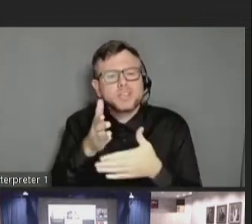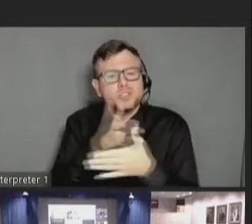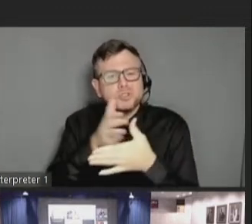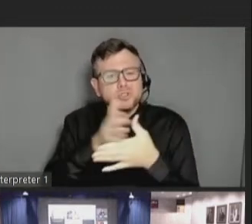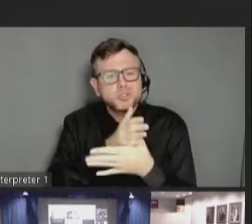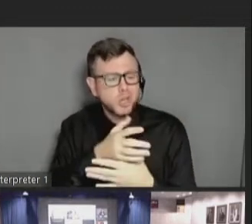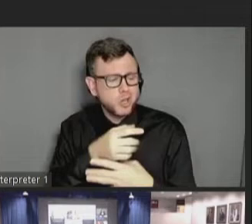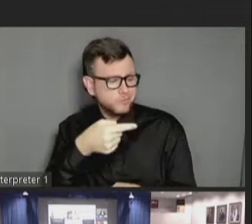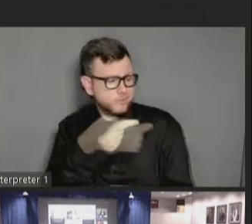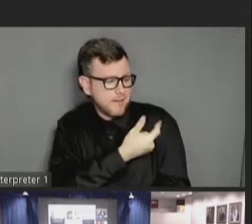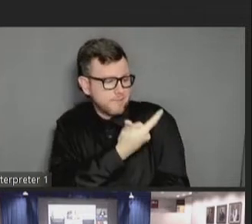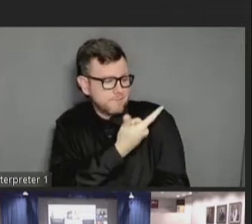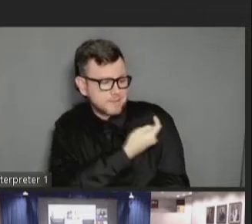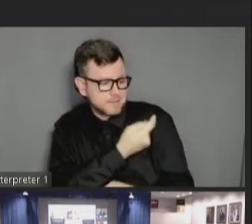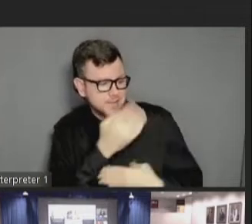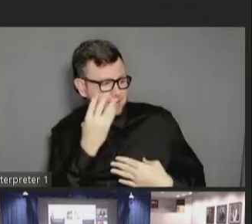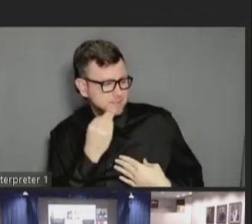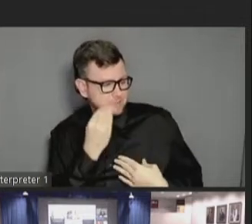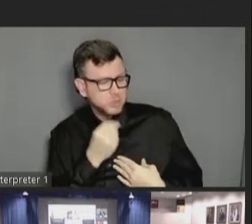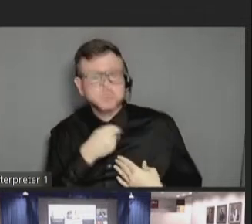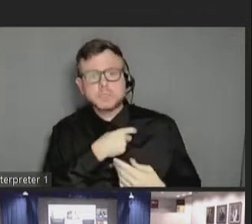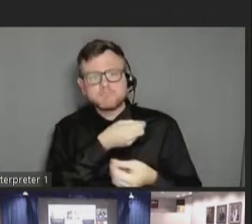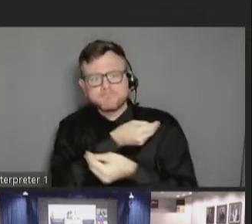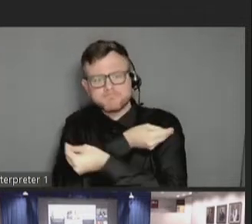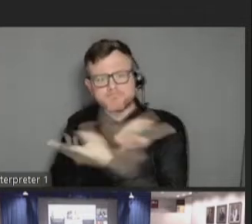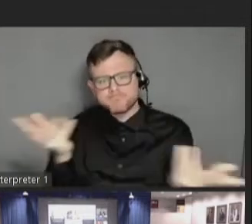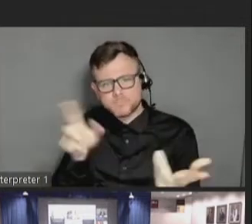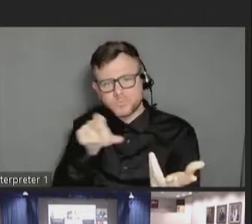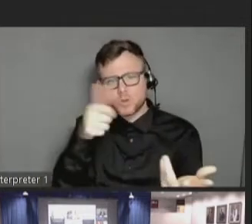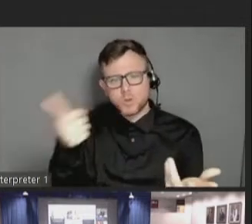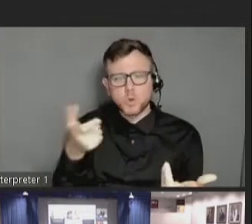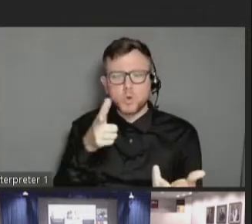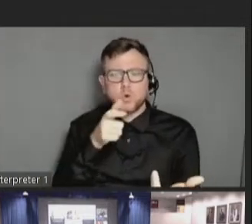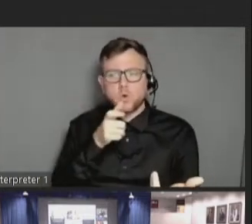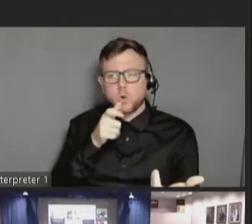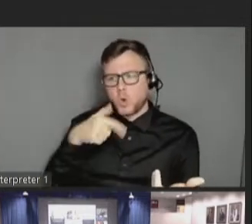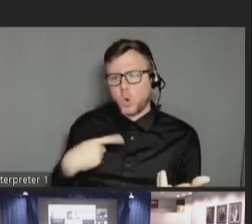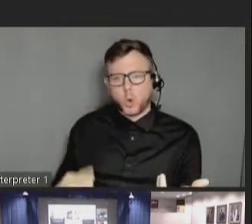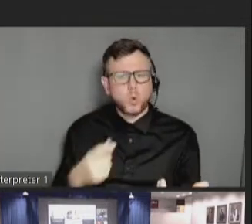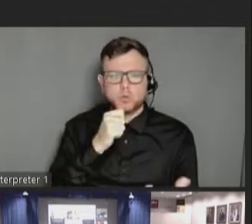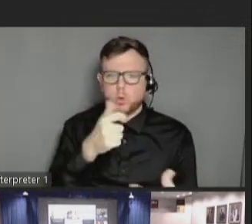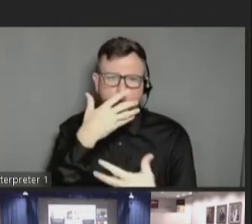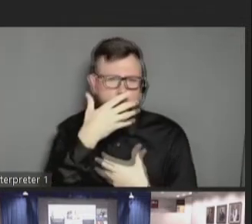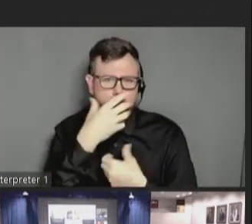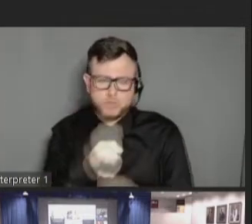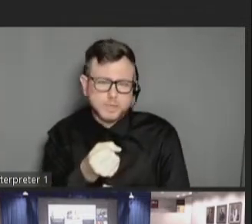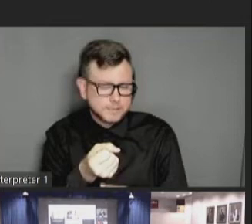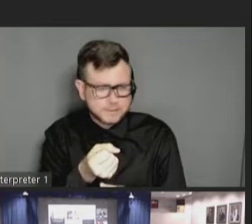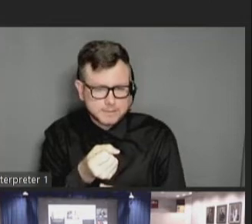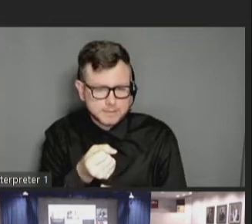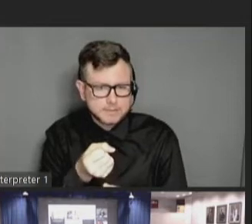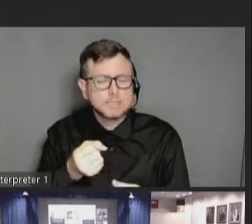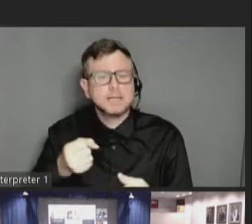with others who had experienced vaccine mistrust, misinformation, or disinformation.